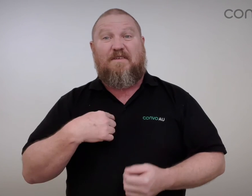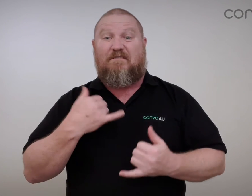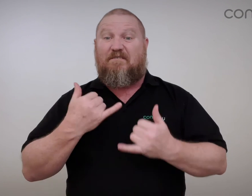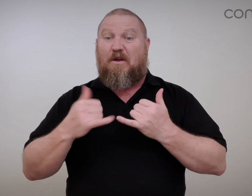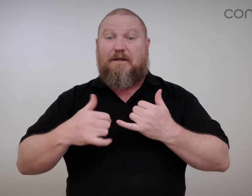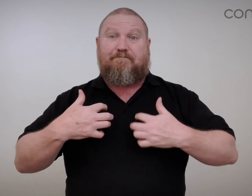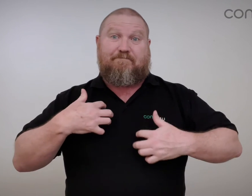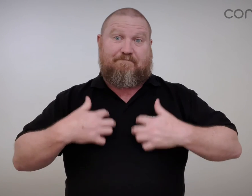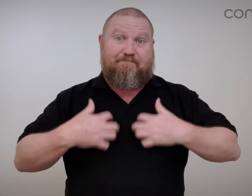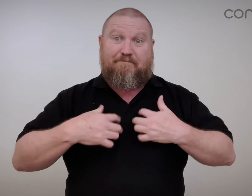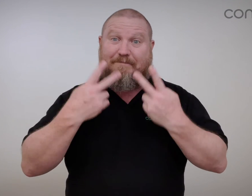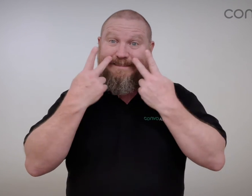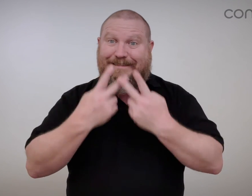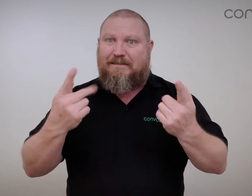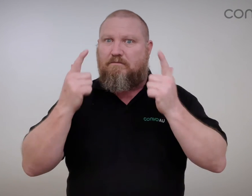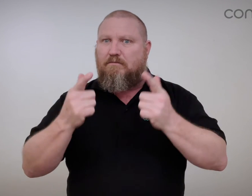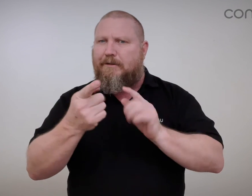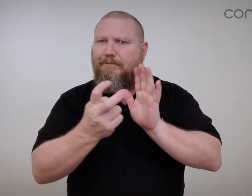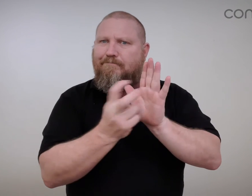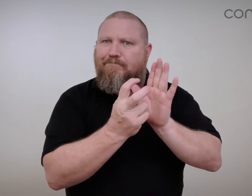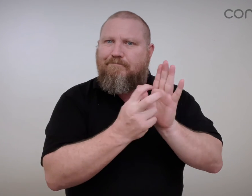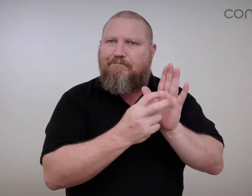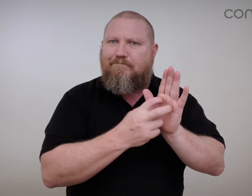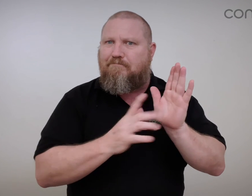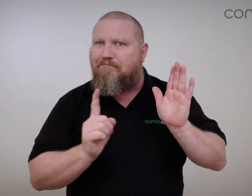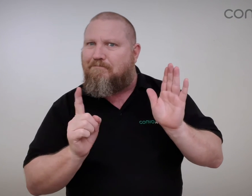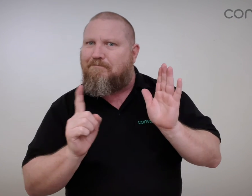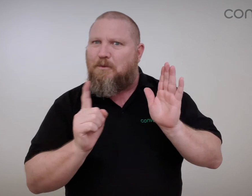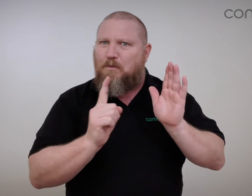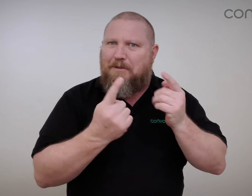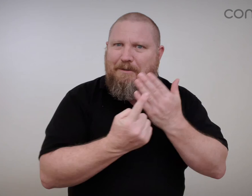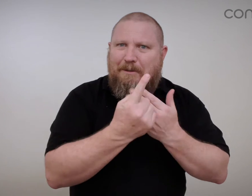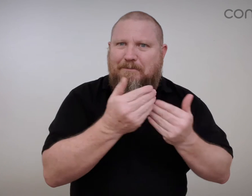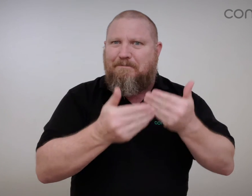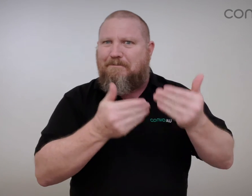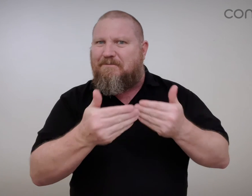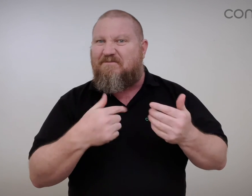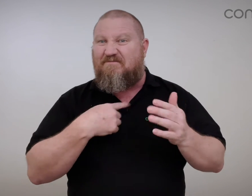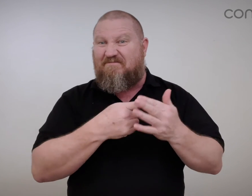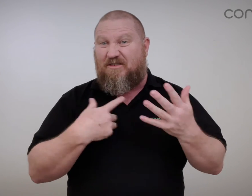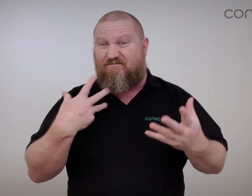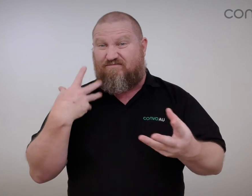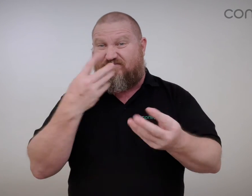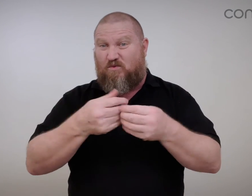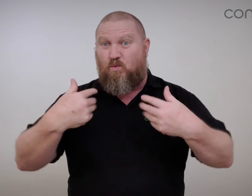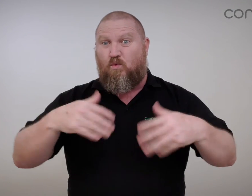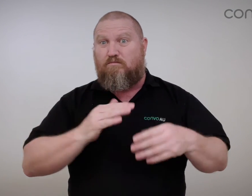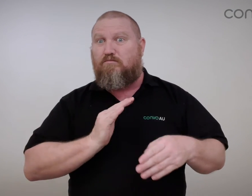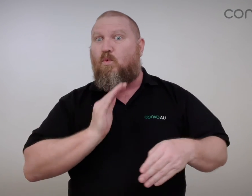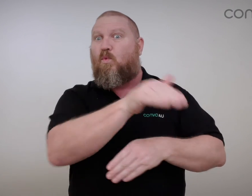We are very excited to see lots of interest and sign ups in our service.